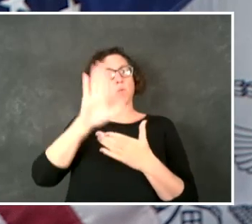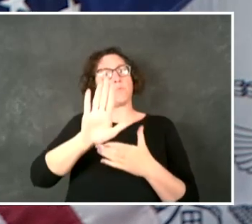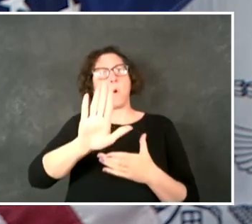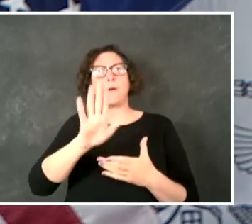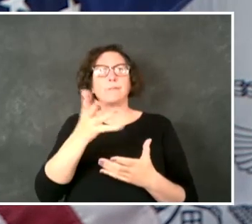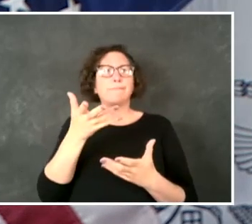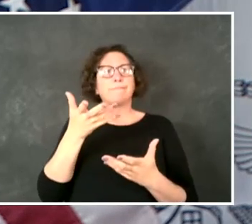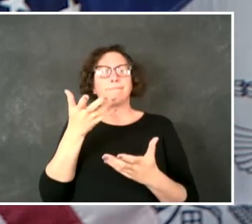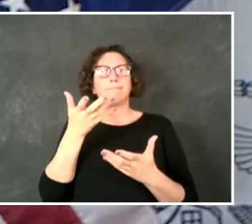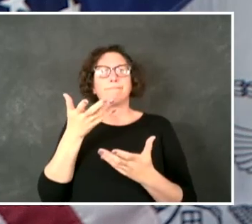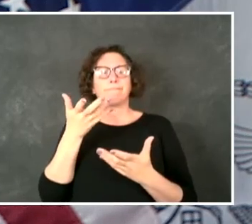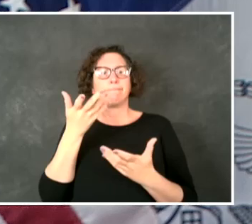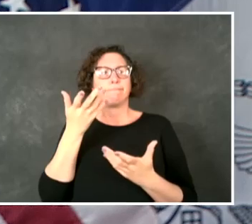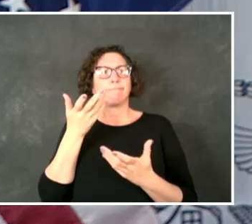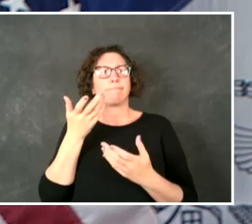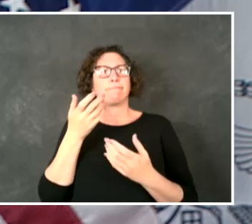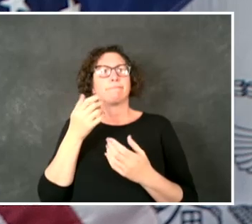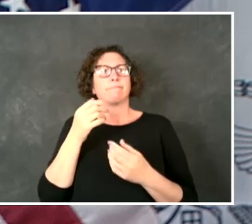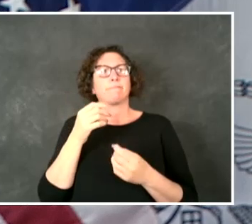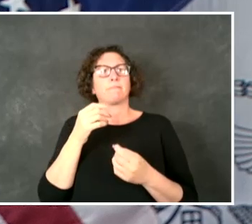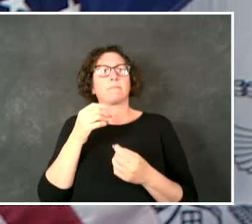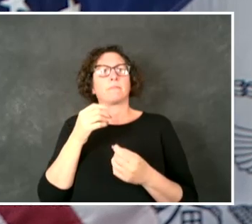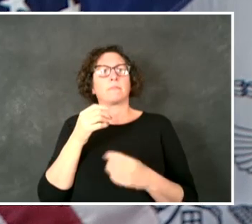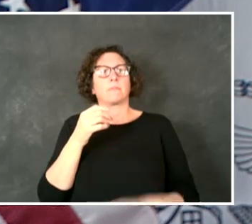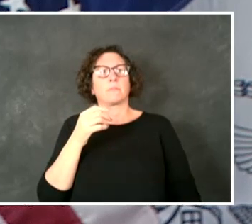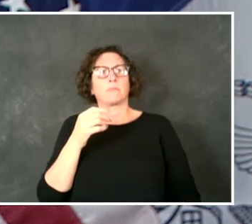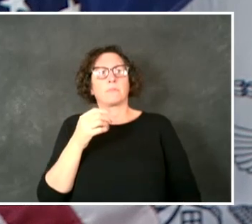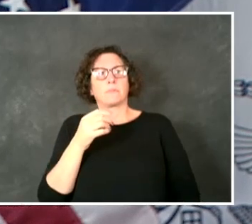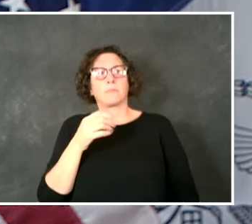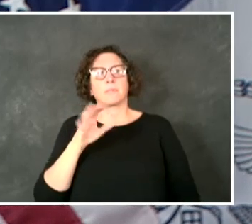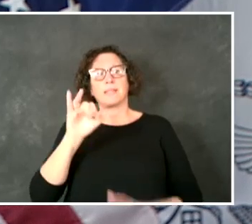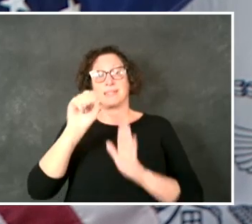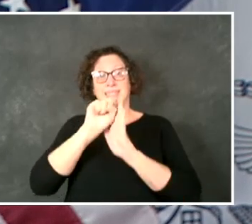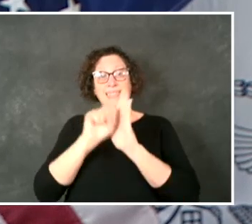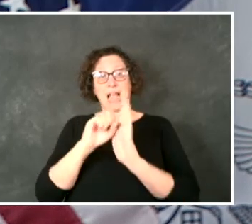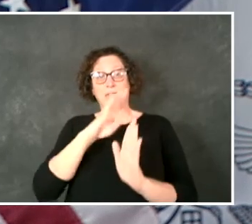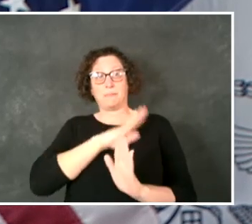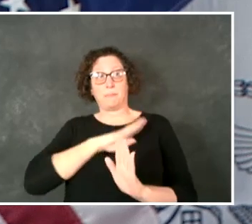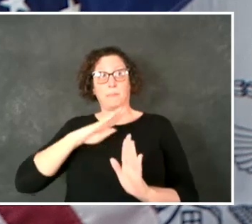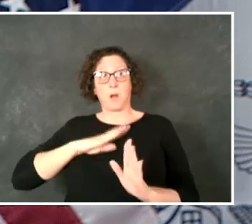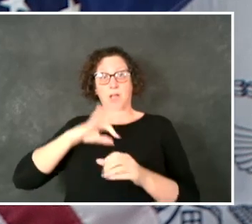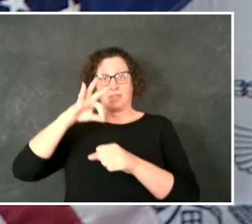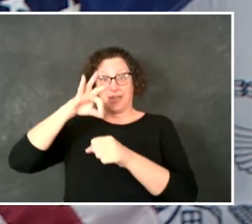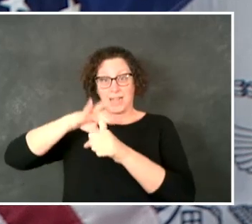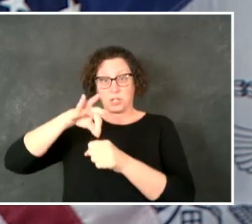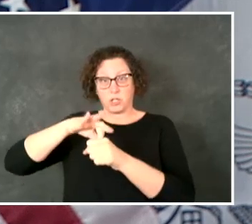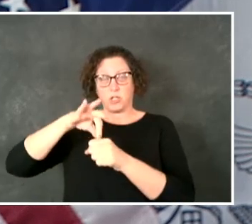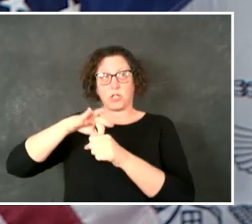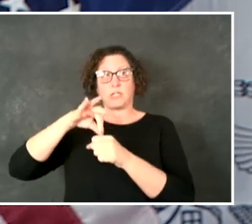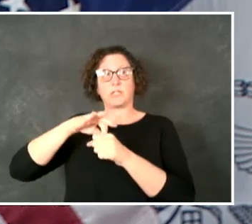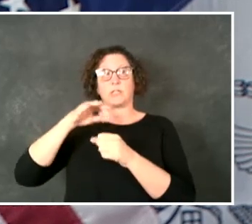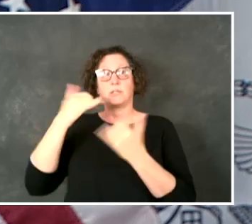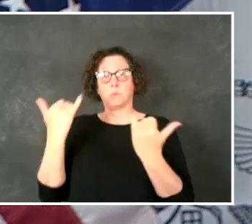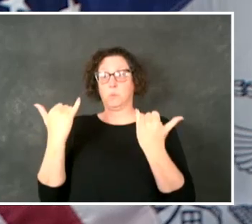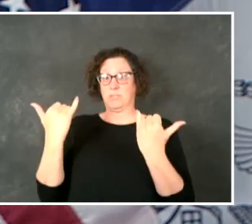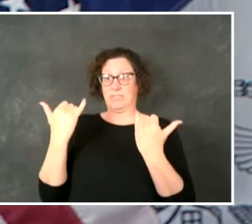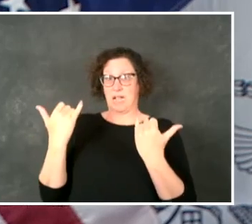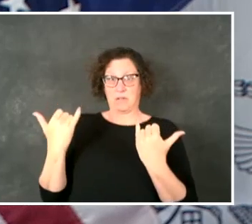AND CITY CNOUC,IL AND FINALLY,